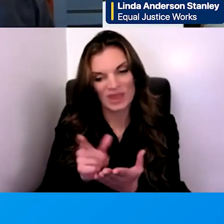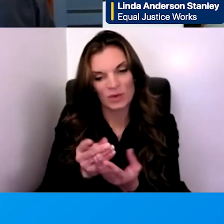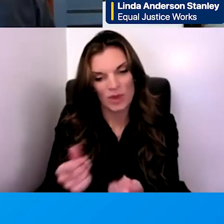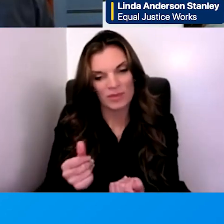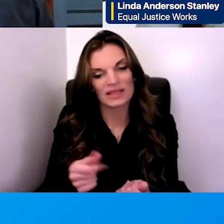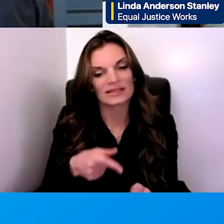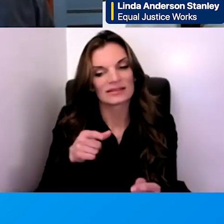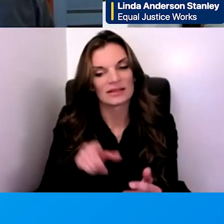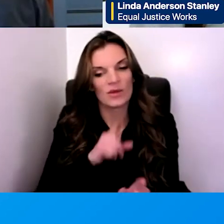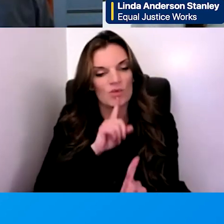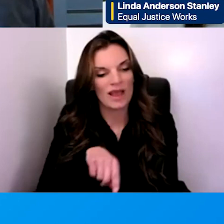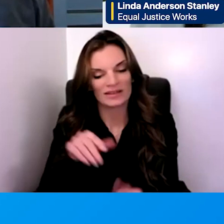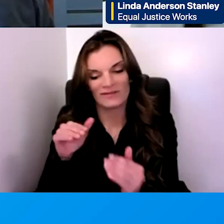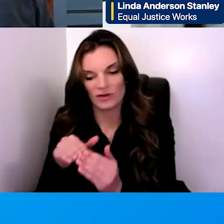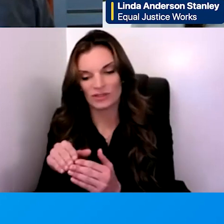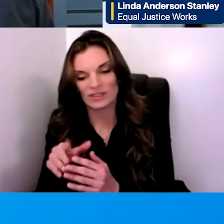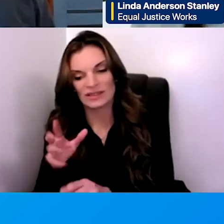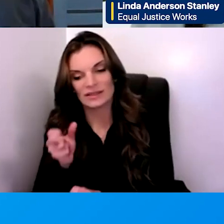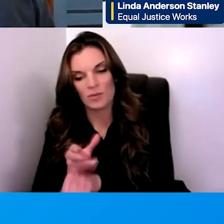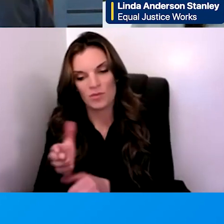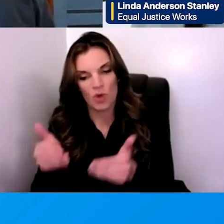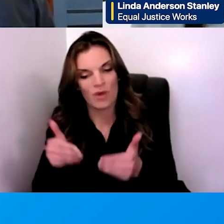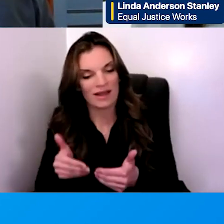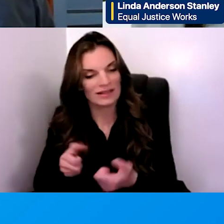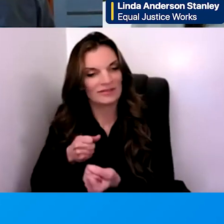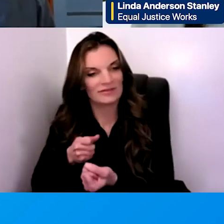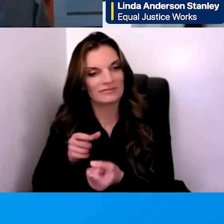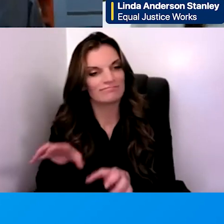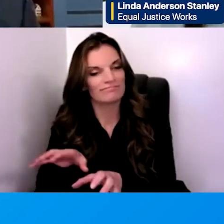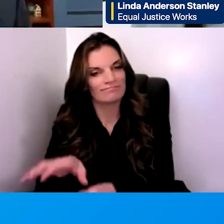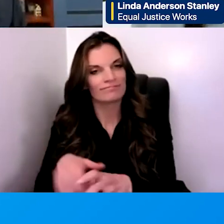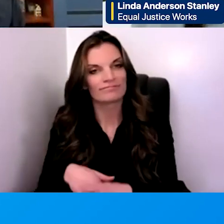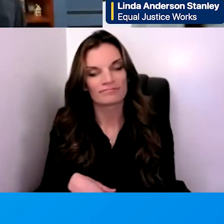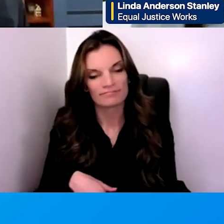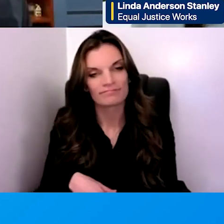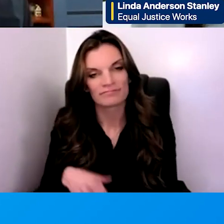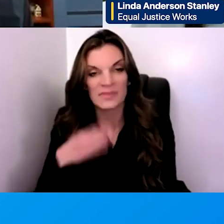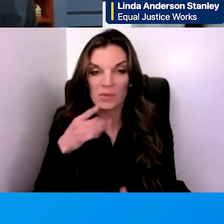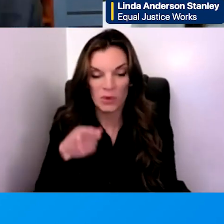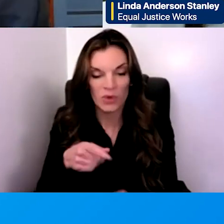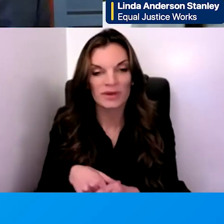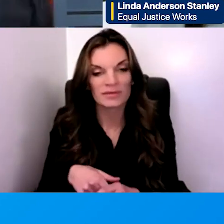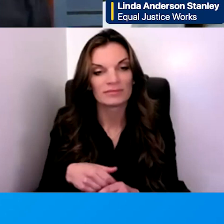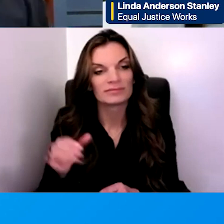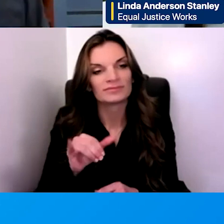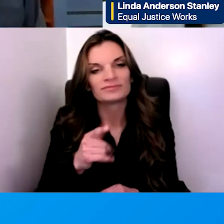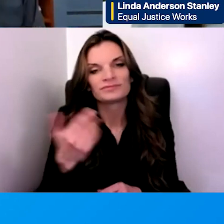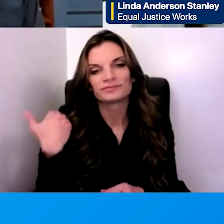reactive instead of proactive. I think that is a great point. I wanted to just early on you